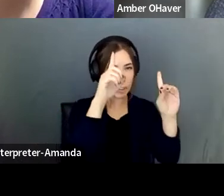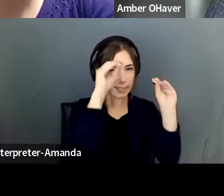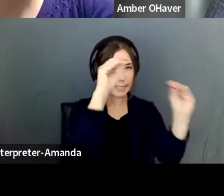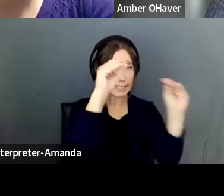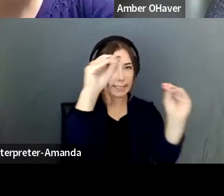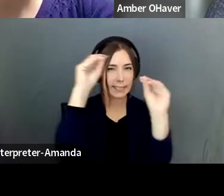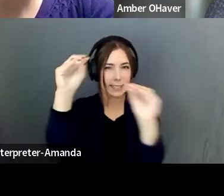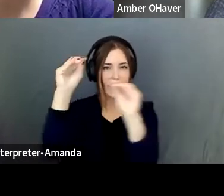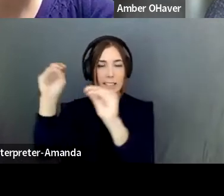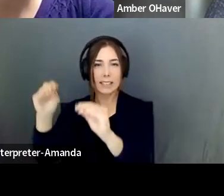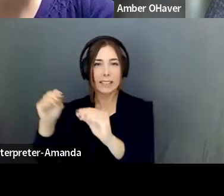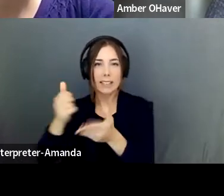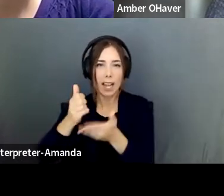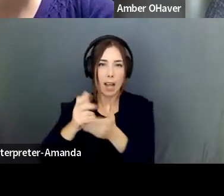All right.